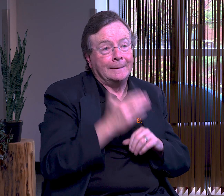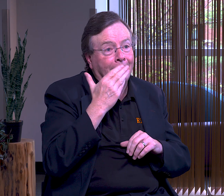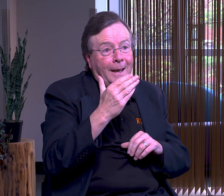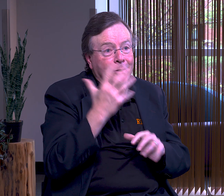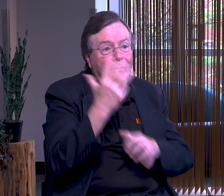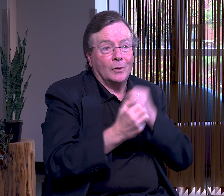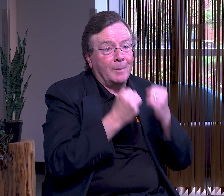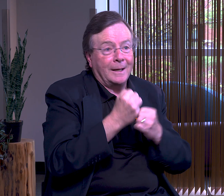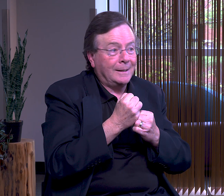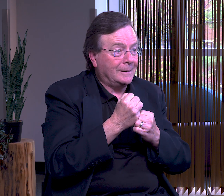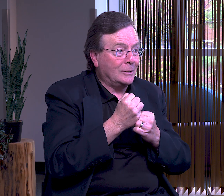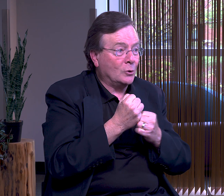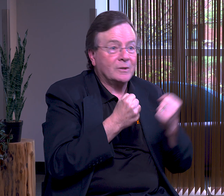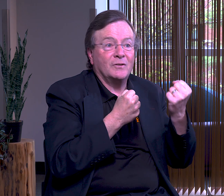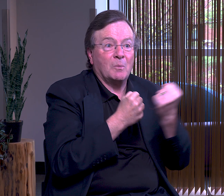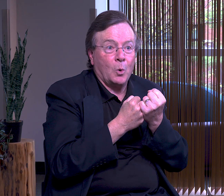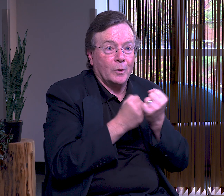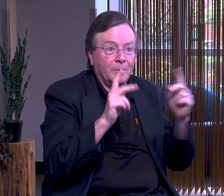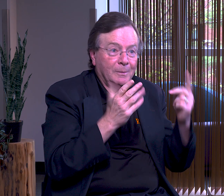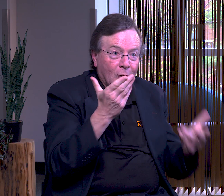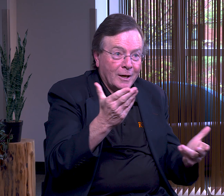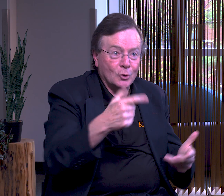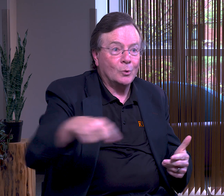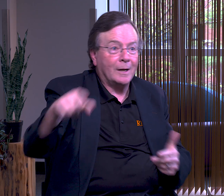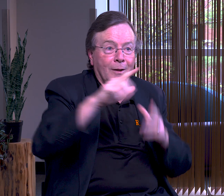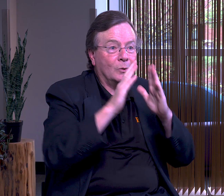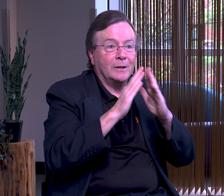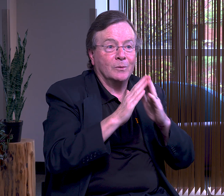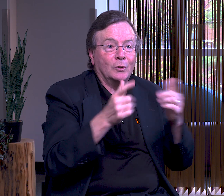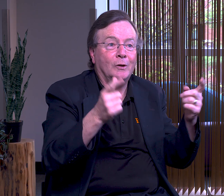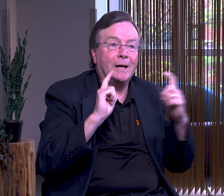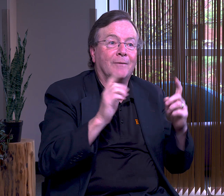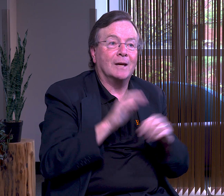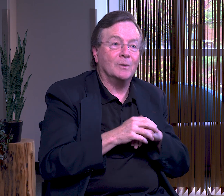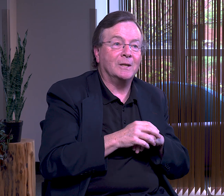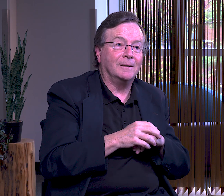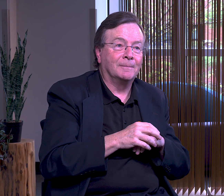Thank you for the many years of support that people like you and other in the community have given me.